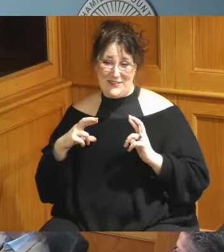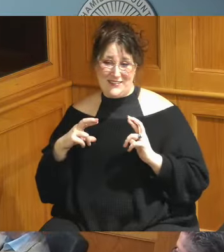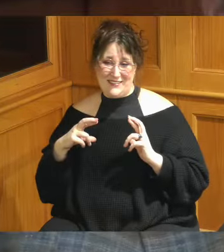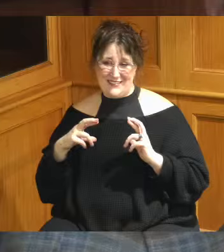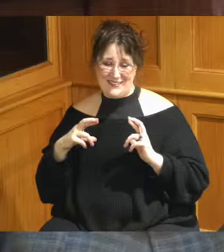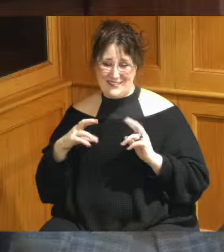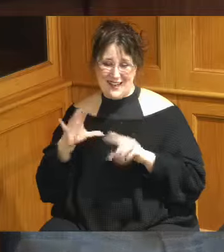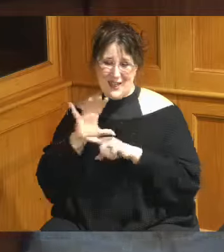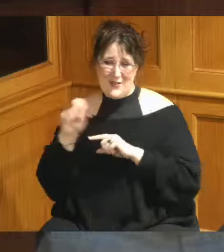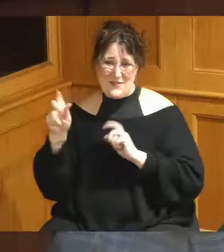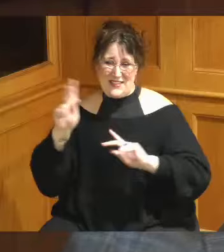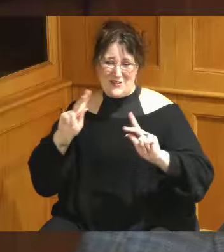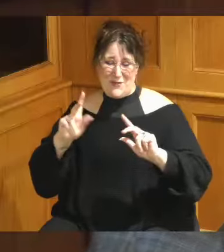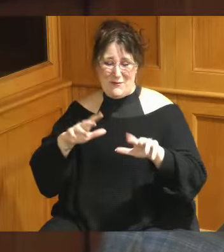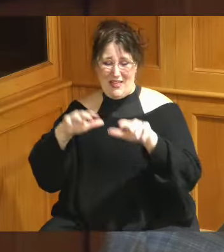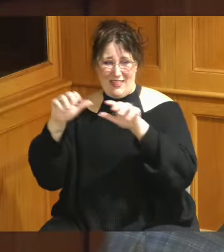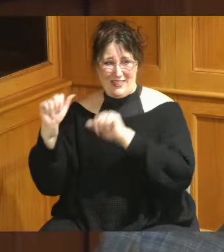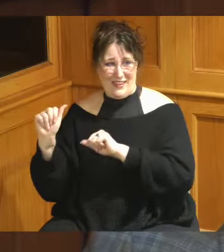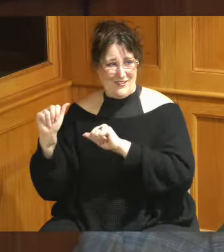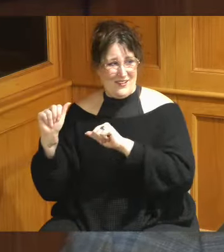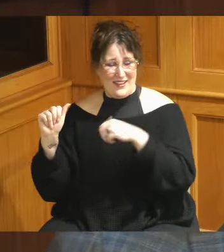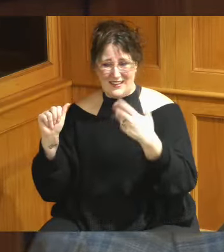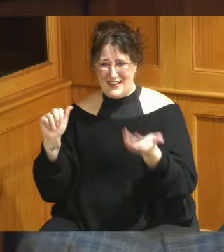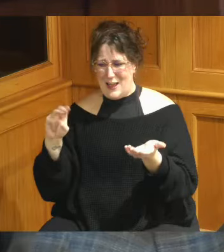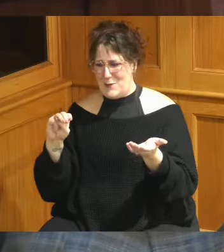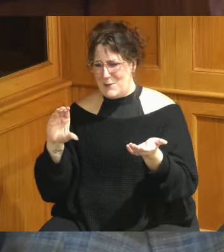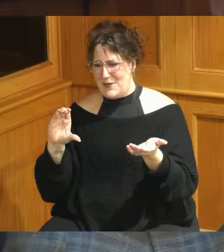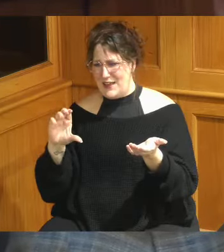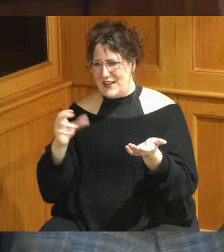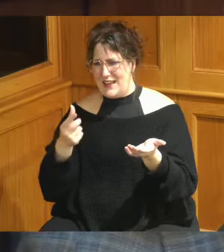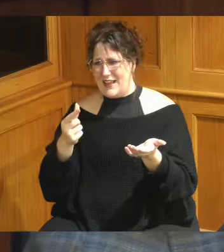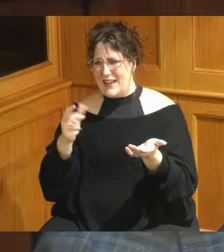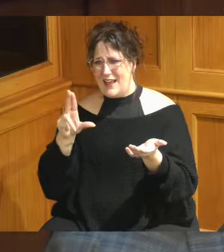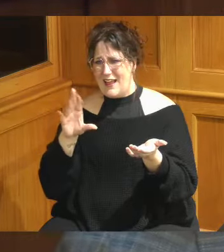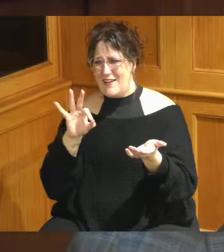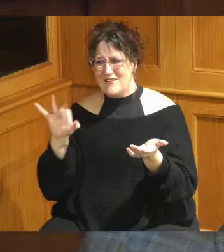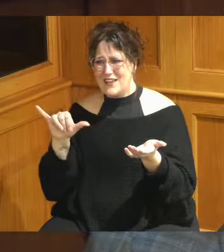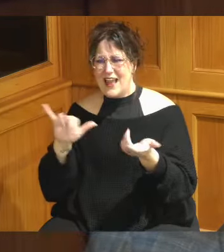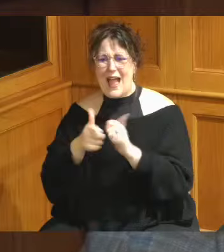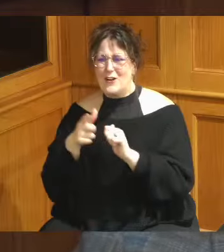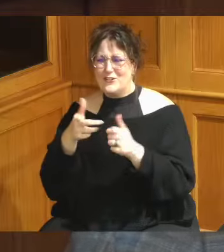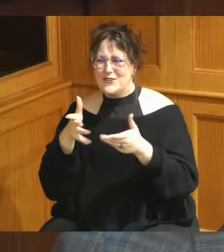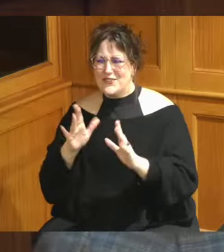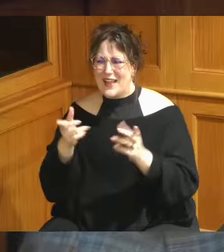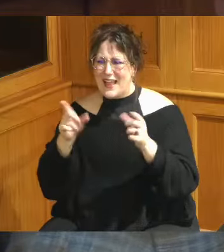leaving us. Sheriff McGuffy, how'd you let this happen? No, just kidding. But no, thank you for